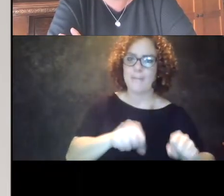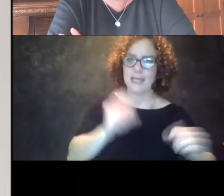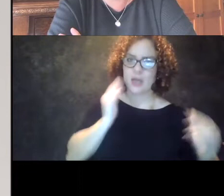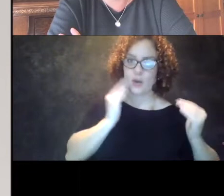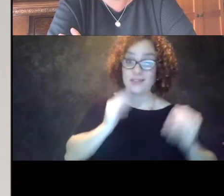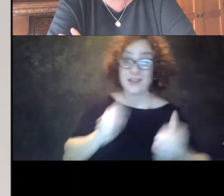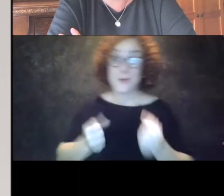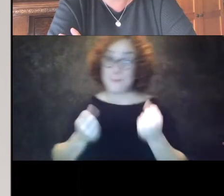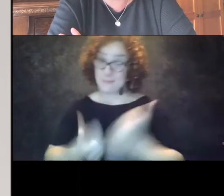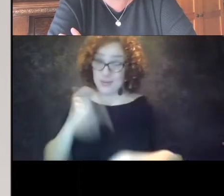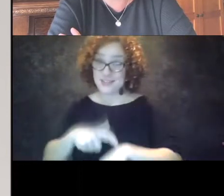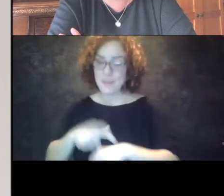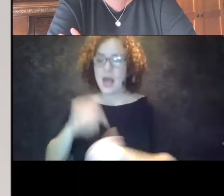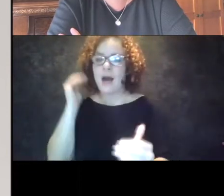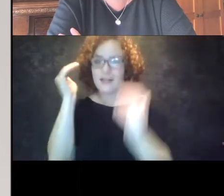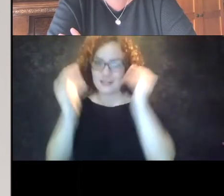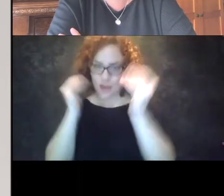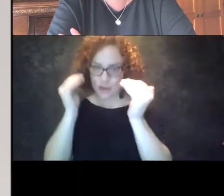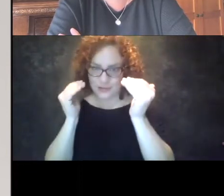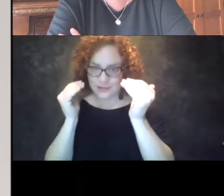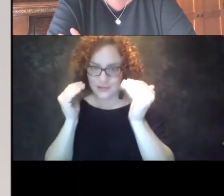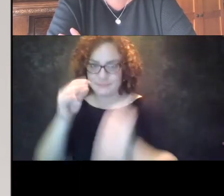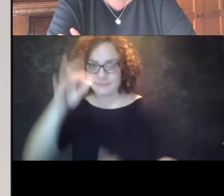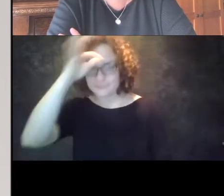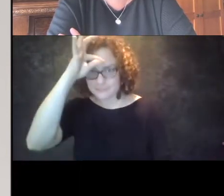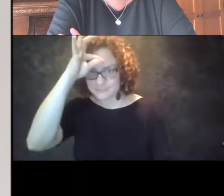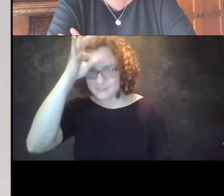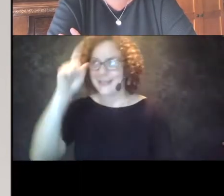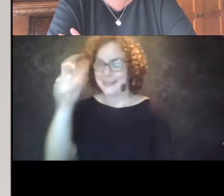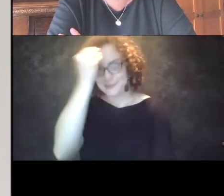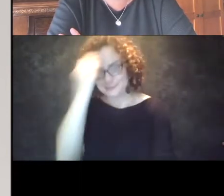information so that this can happen and then we're also going to talk at the very end and